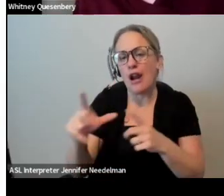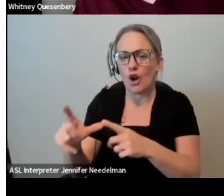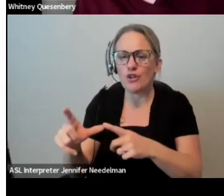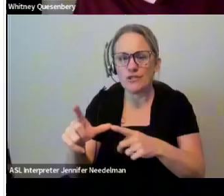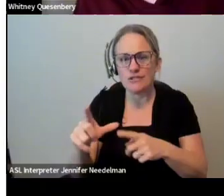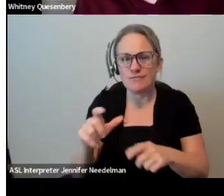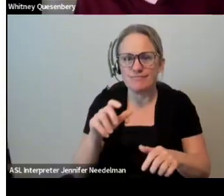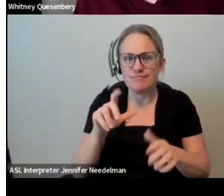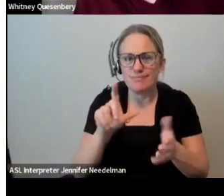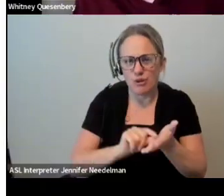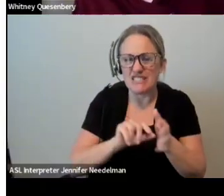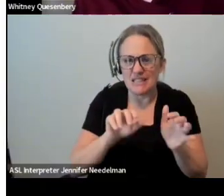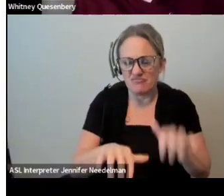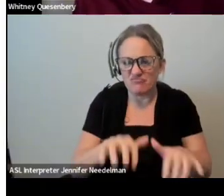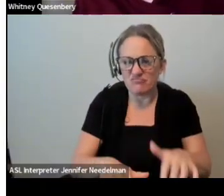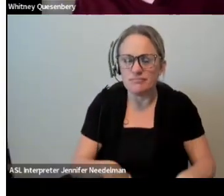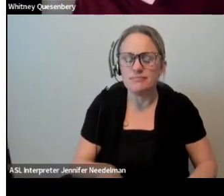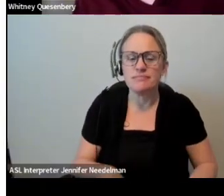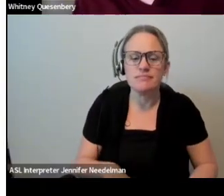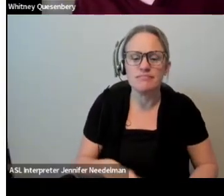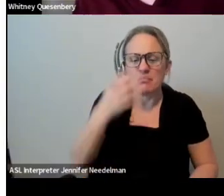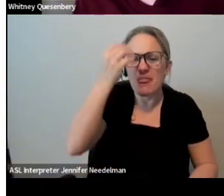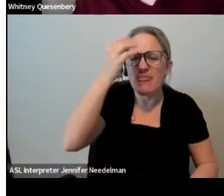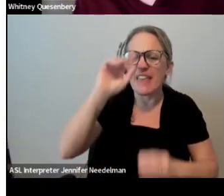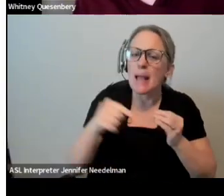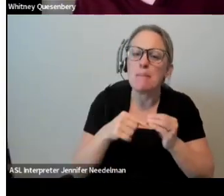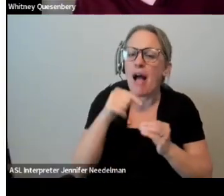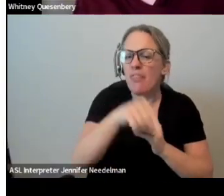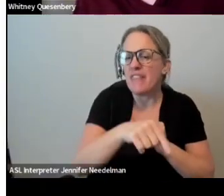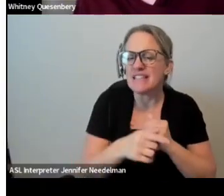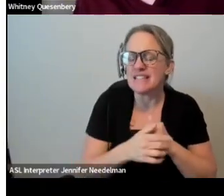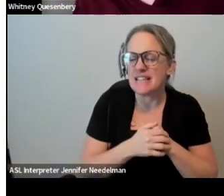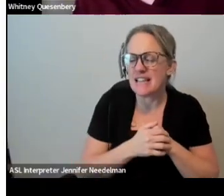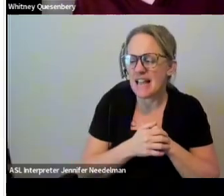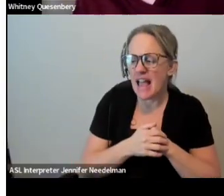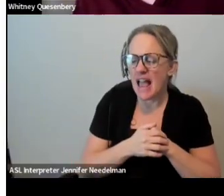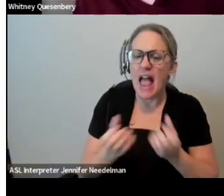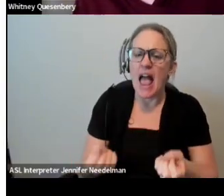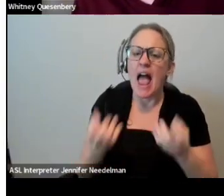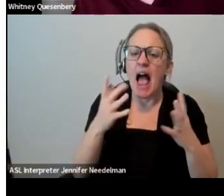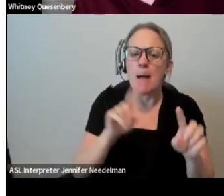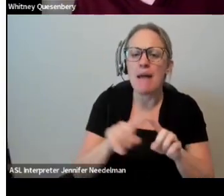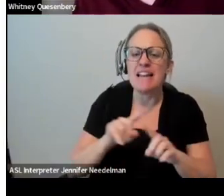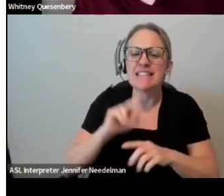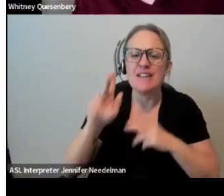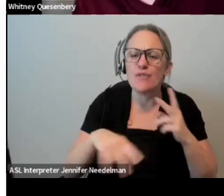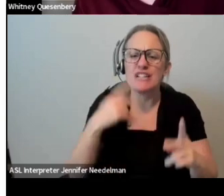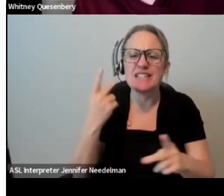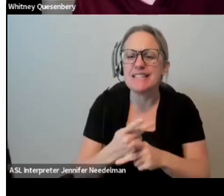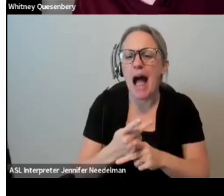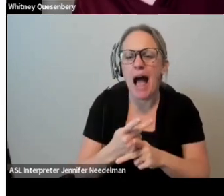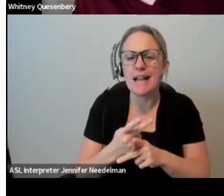So let's just take a moment and think about this quietly. How many different types of differences do they,